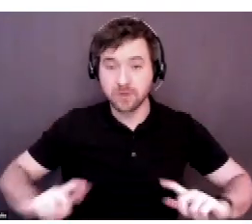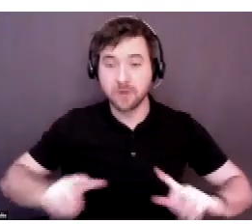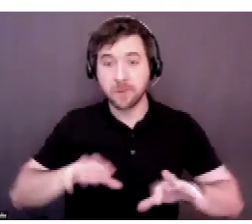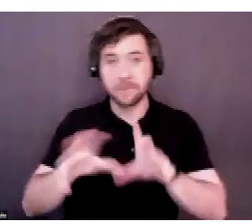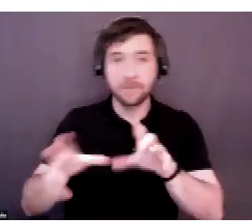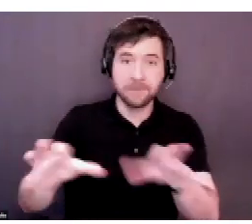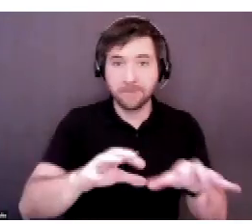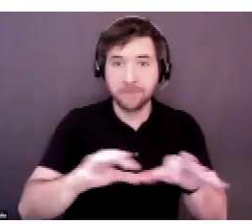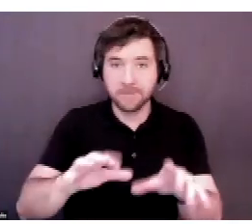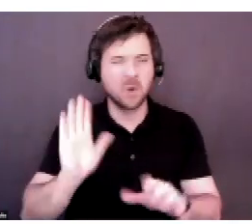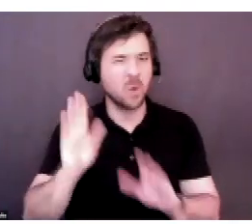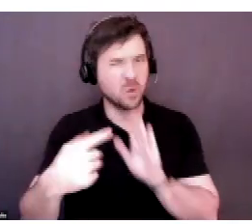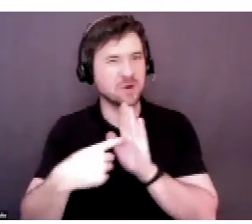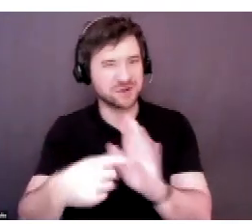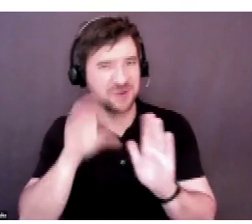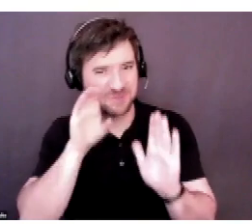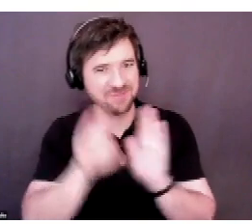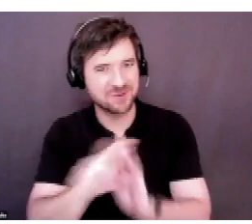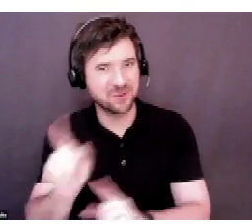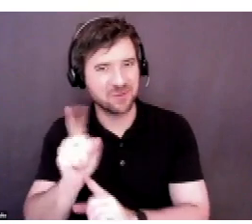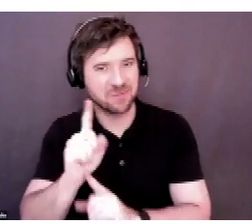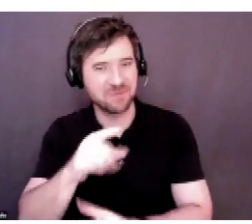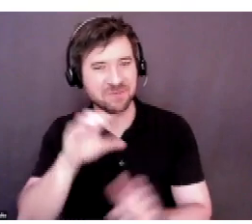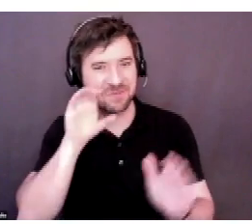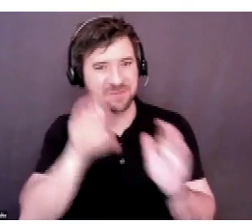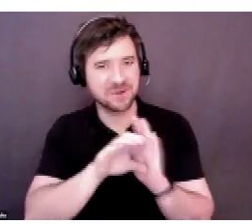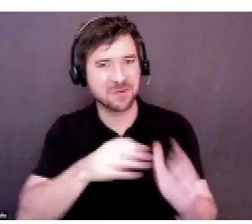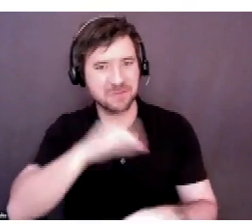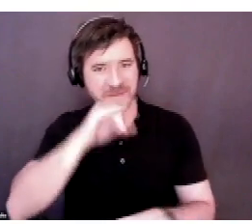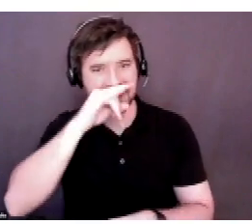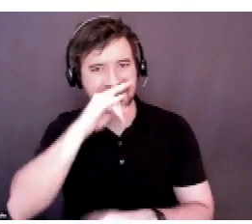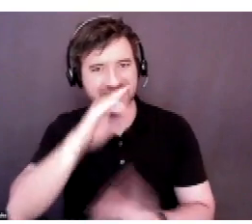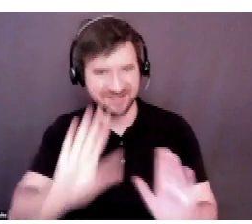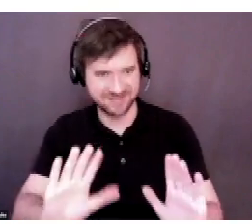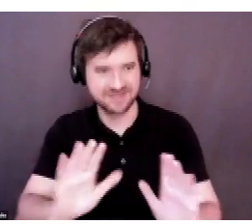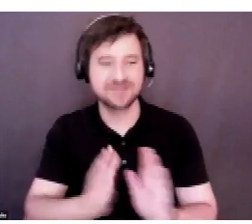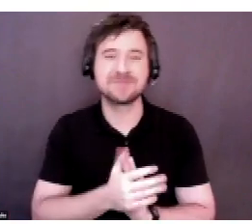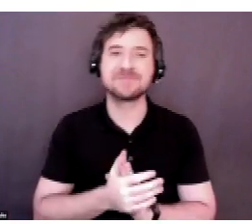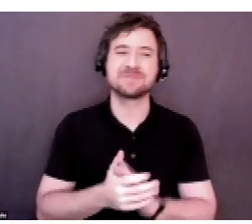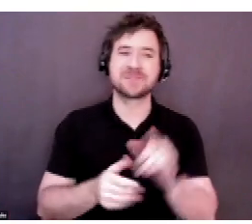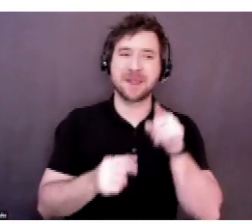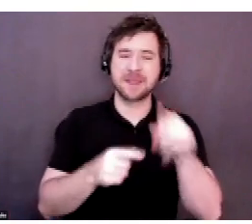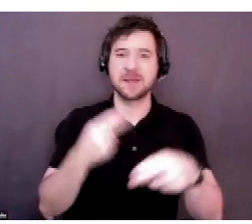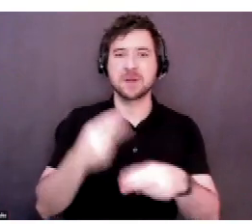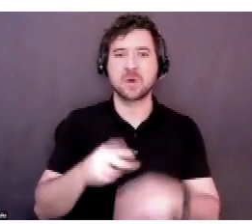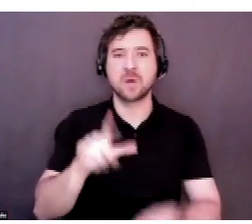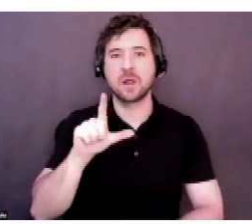a picture of my kiddo in there. This is called the lotus travel crib.